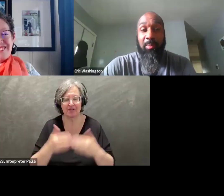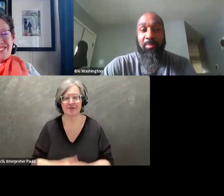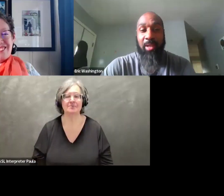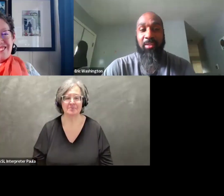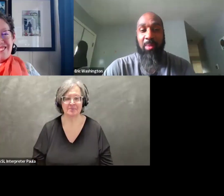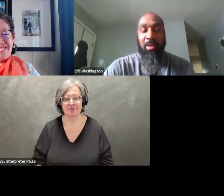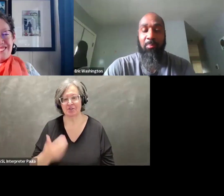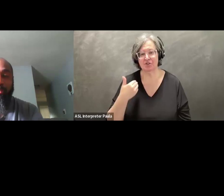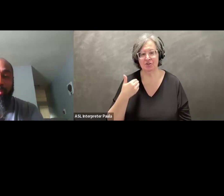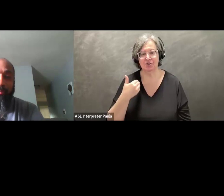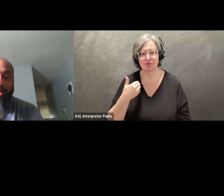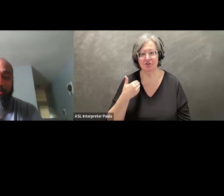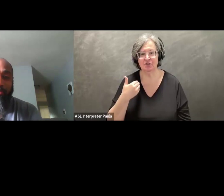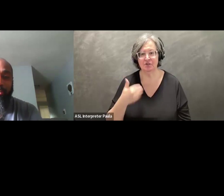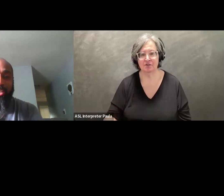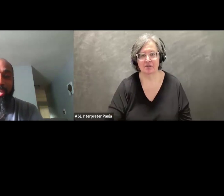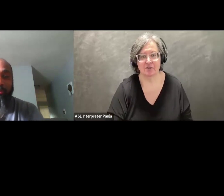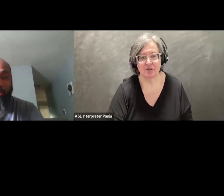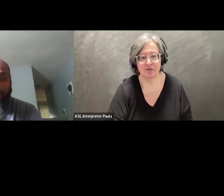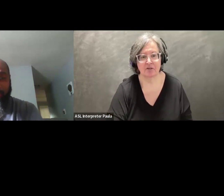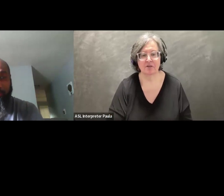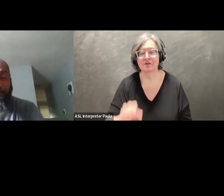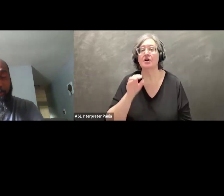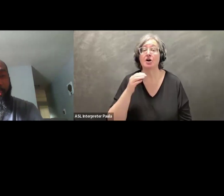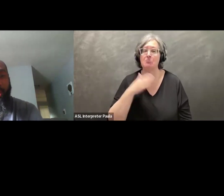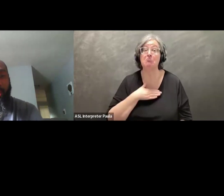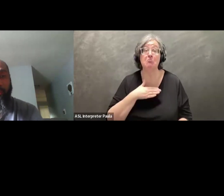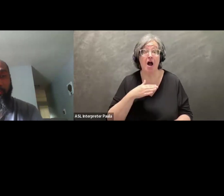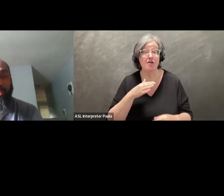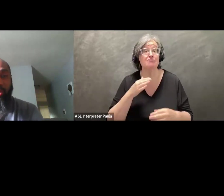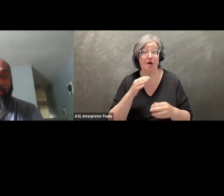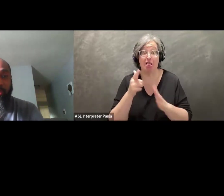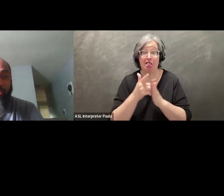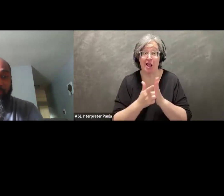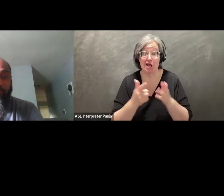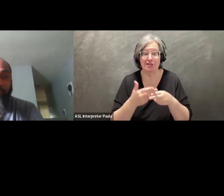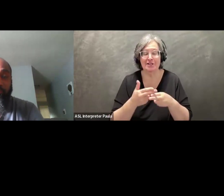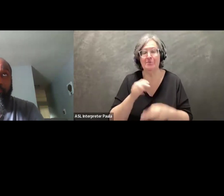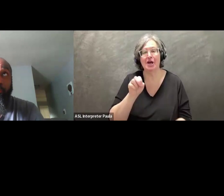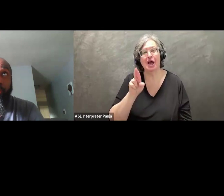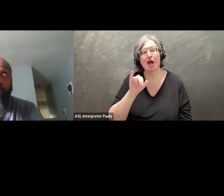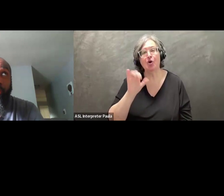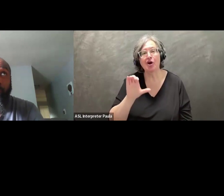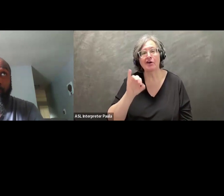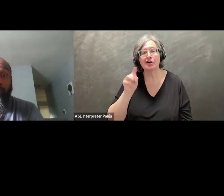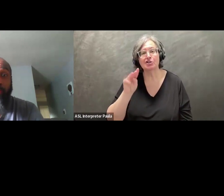Eric Washington: My name is, I need my government name. My name is Eric James, Washington. I'm from Detroit, Michigan, um,